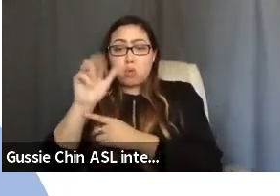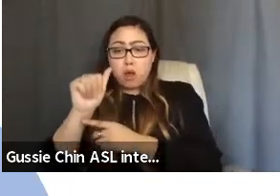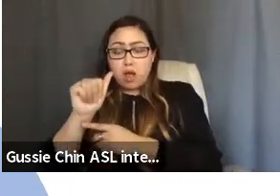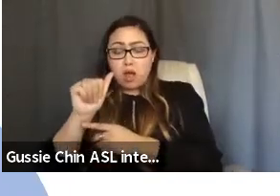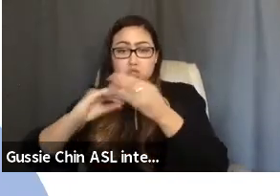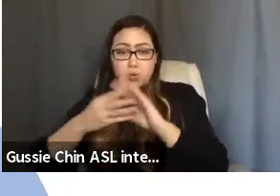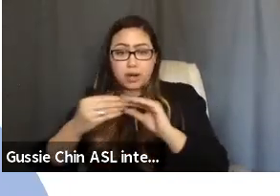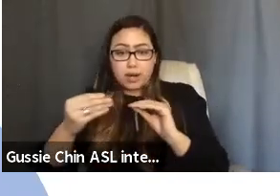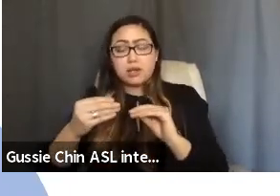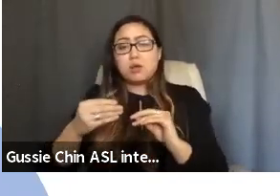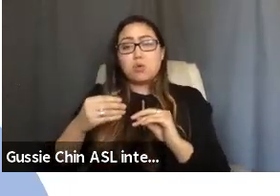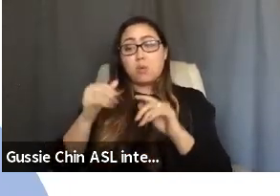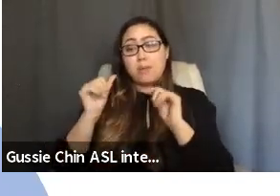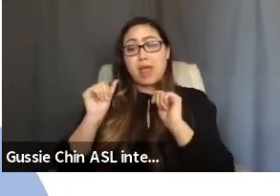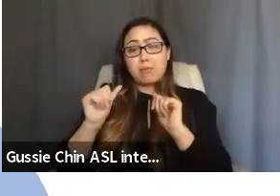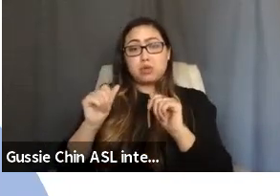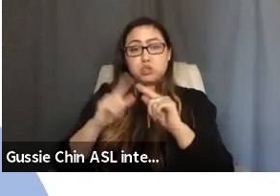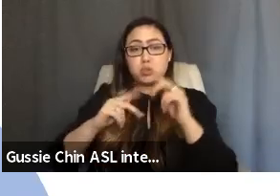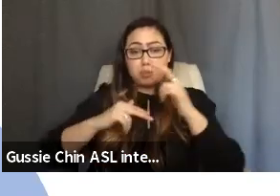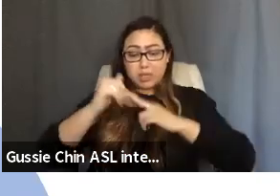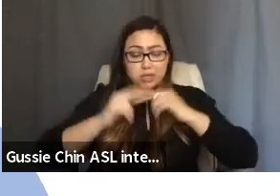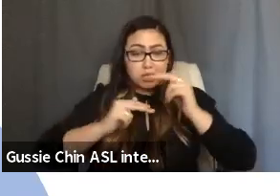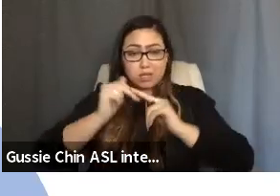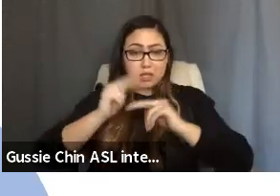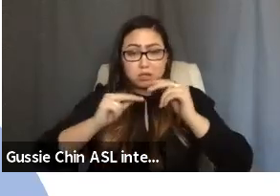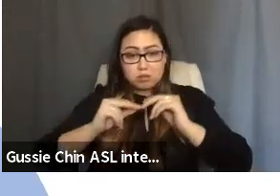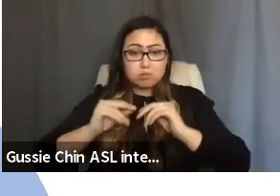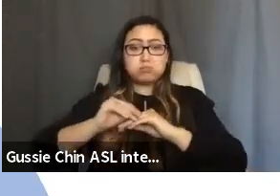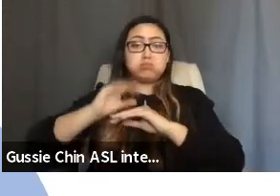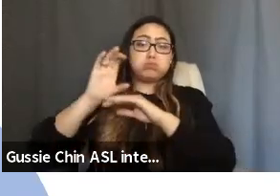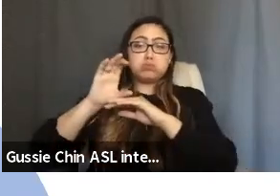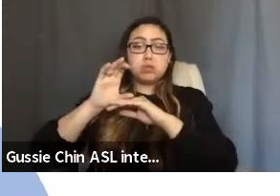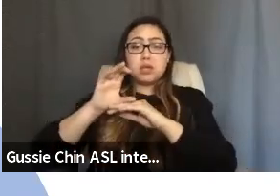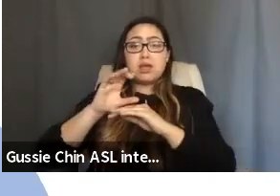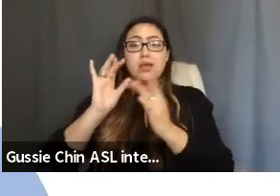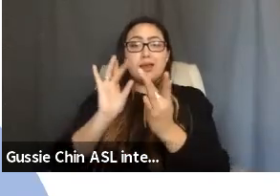nearly a million dollars in CARES Act funds to create a statewide promotoras network with the